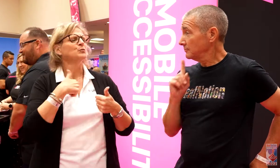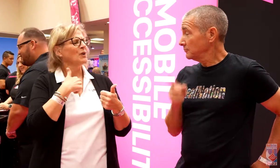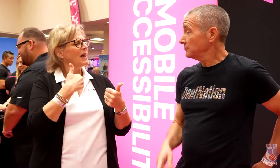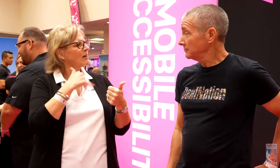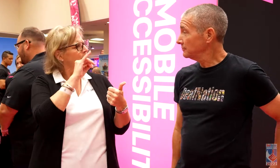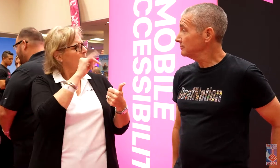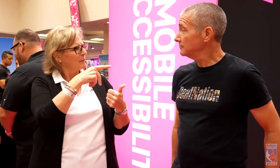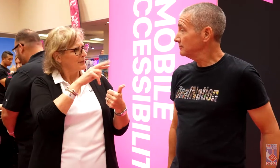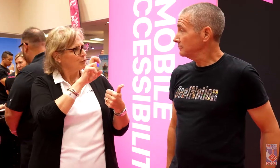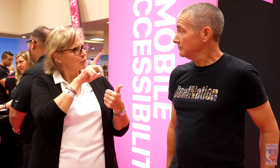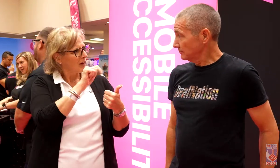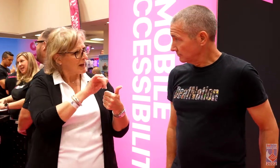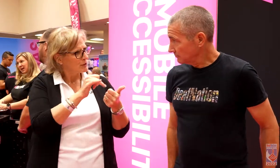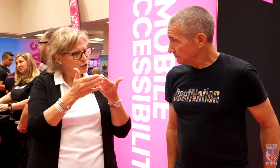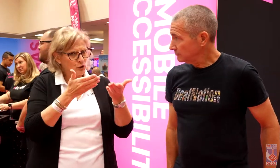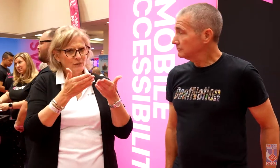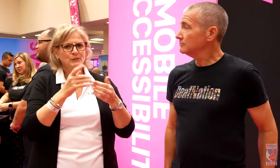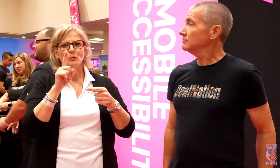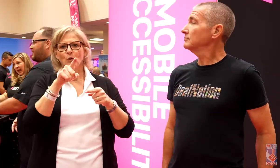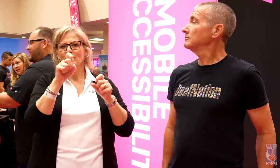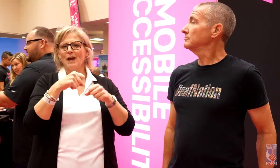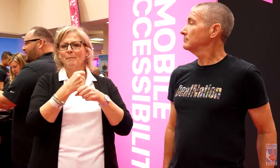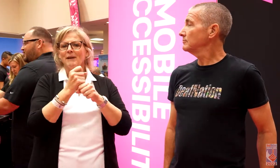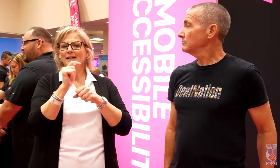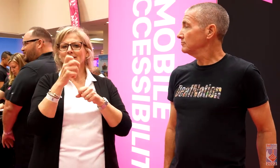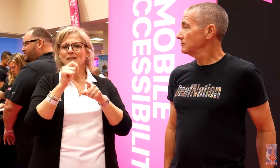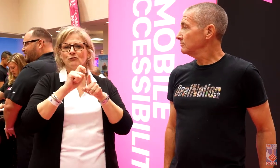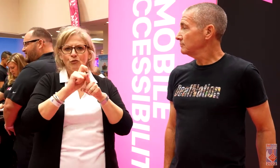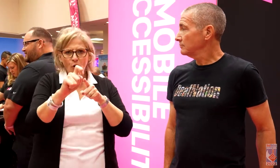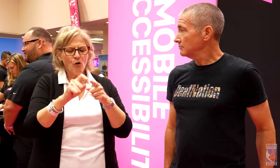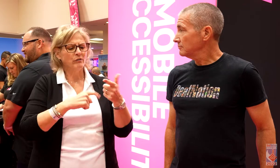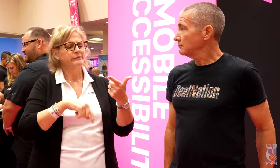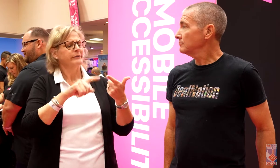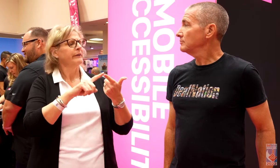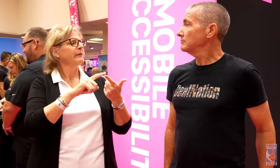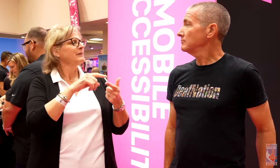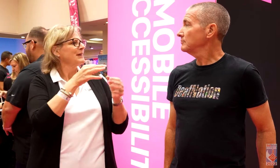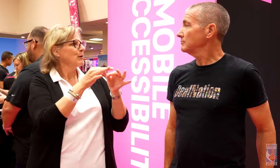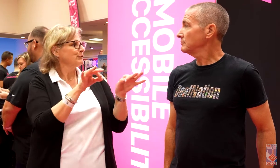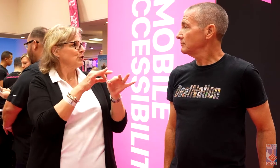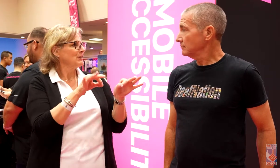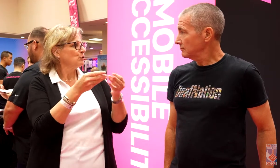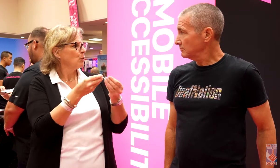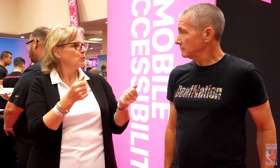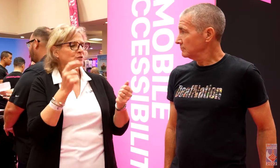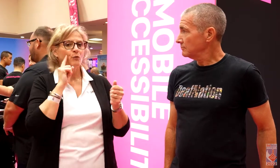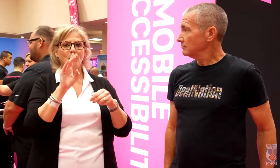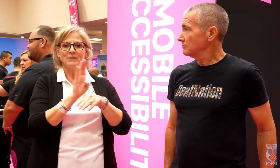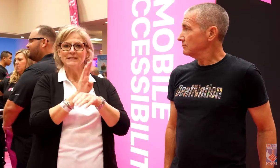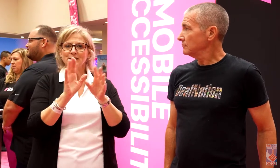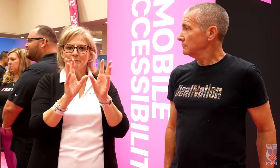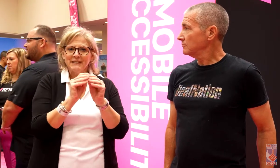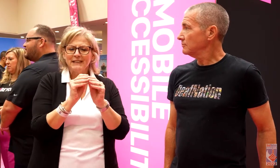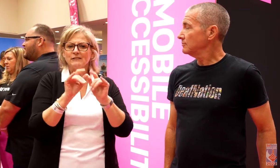We have IP relay services where you can make text calls. We have captioning solutions for business meetings,